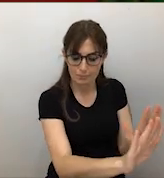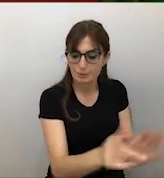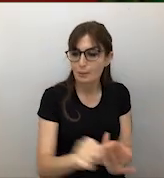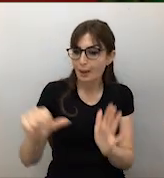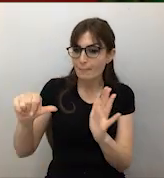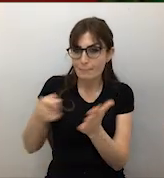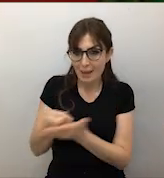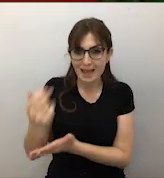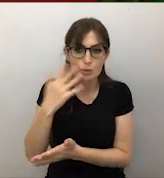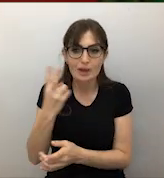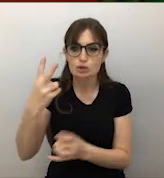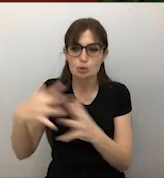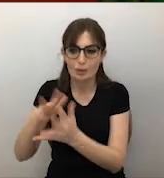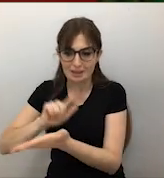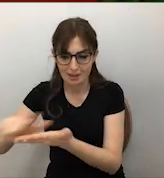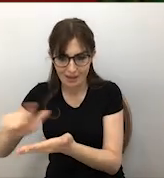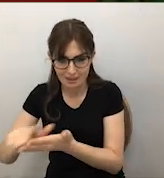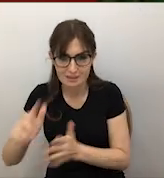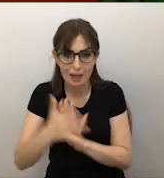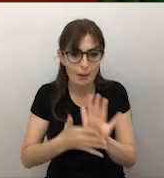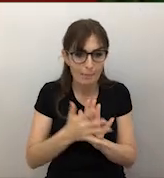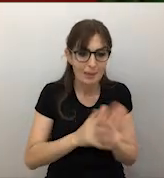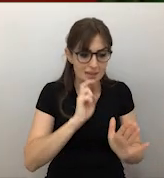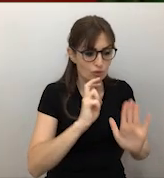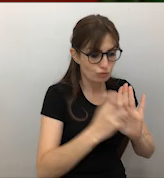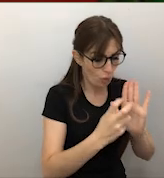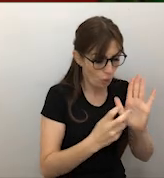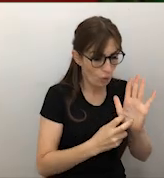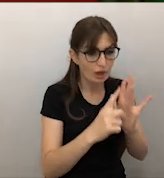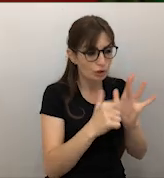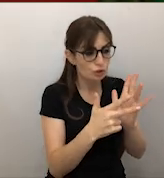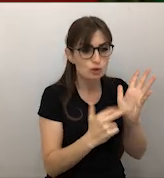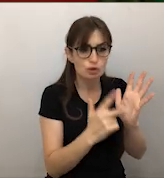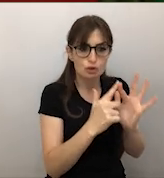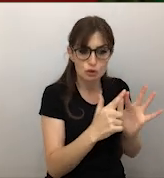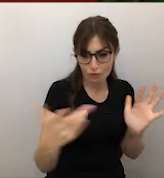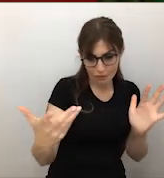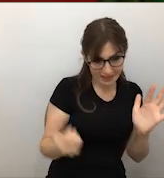team two weeks later. In this example, the expense will be recorded in June in the income statement,